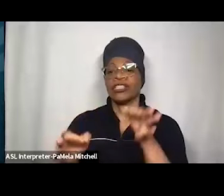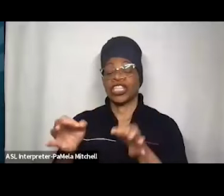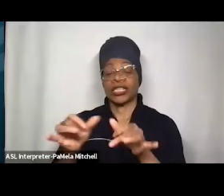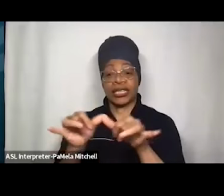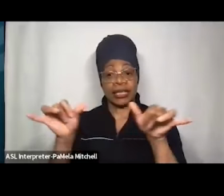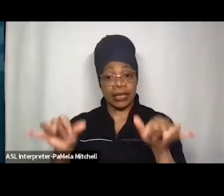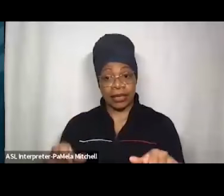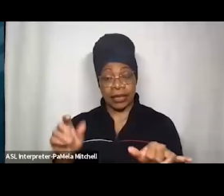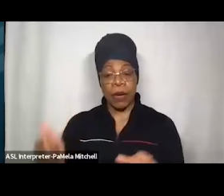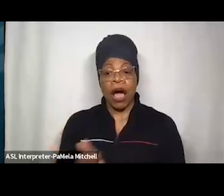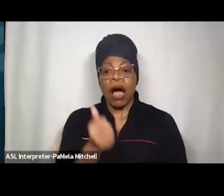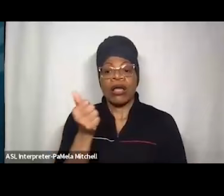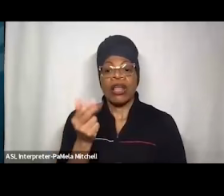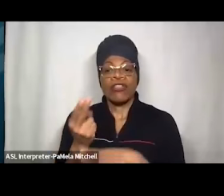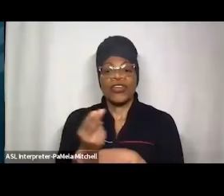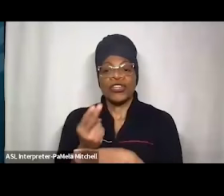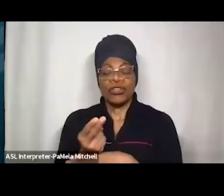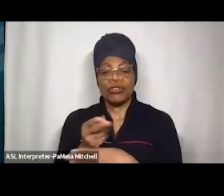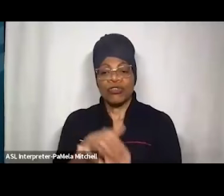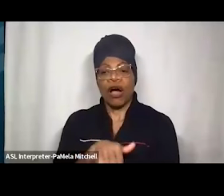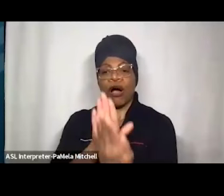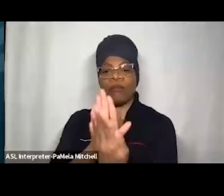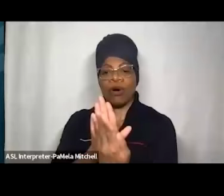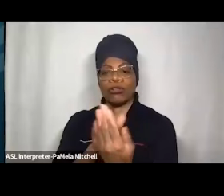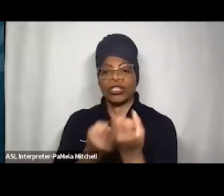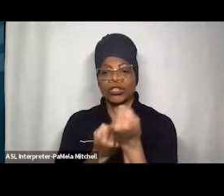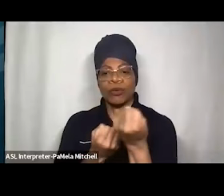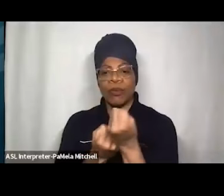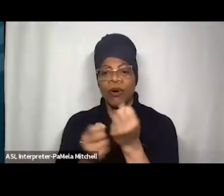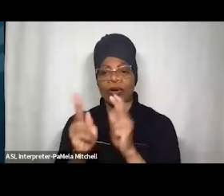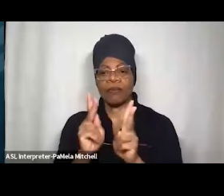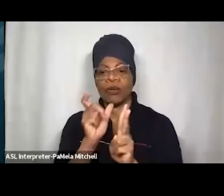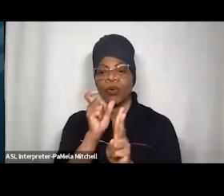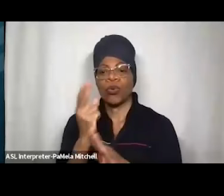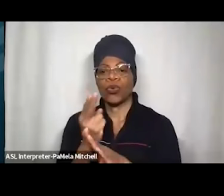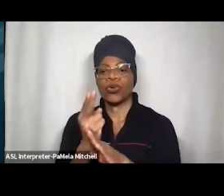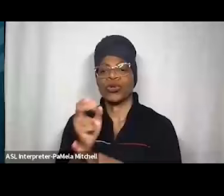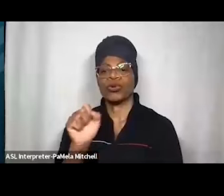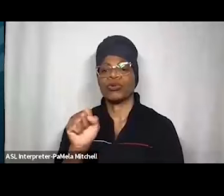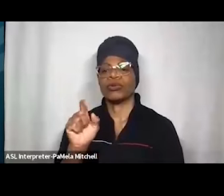to supporting people who use stimulants, but contingency management